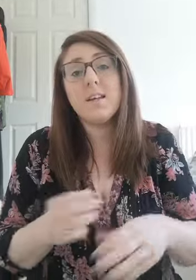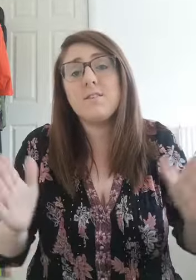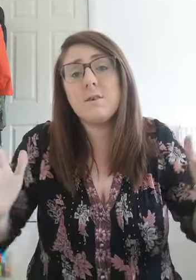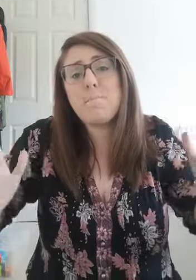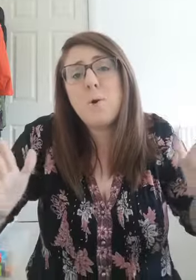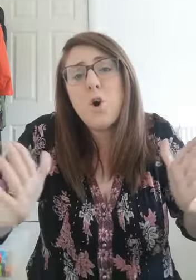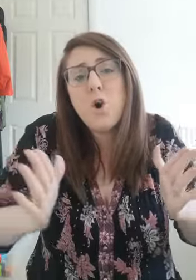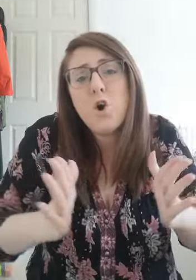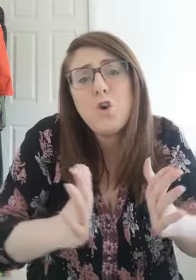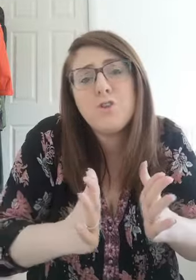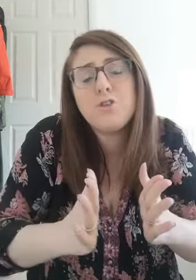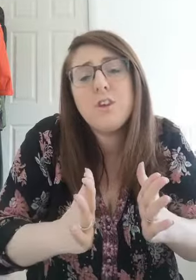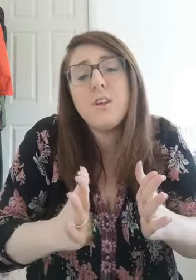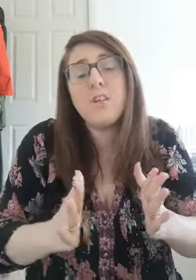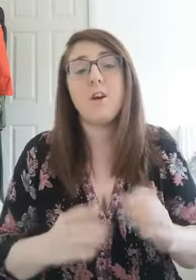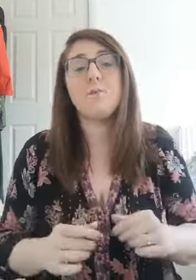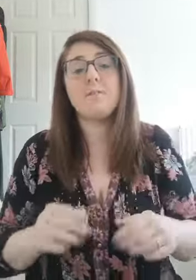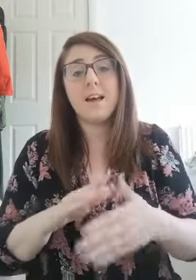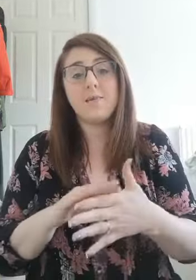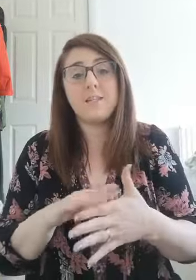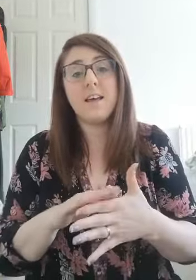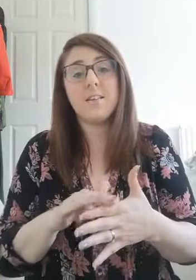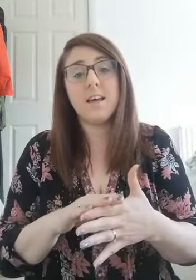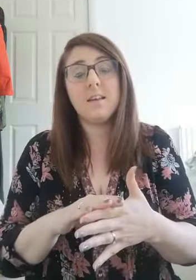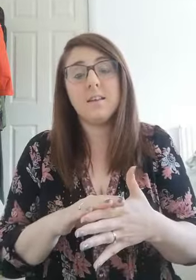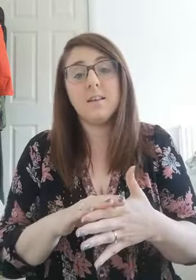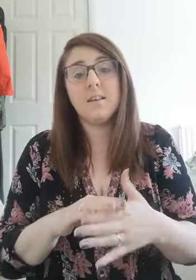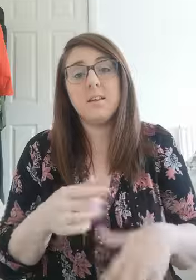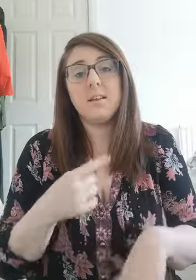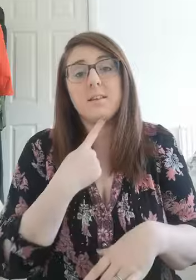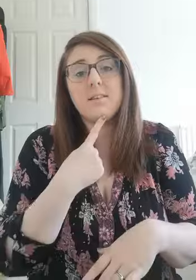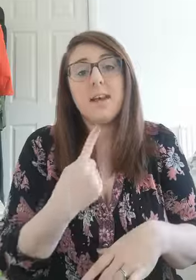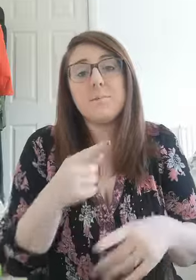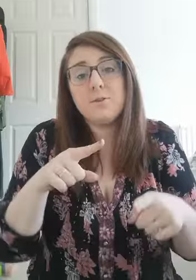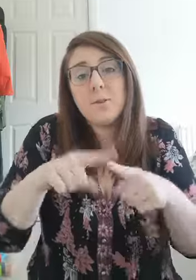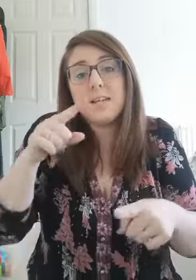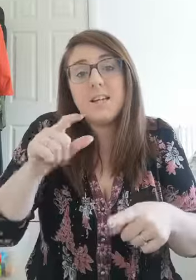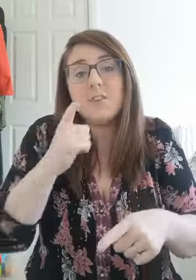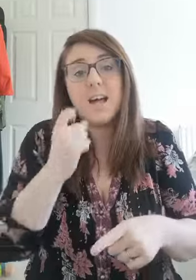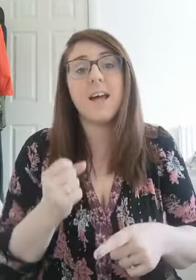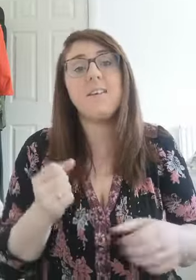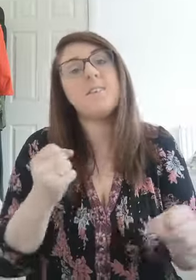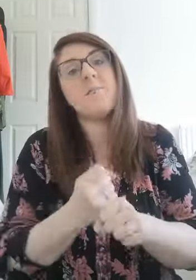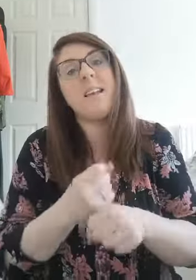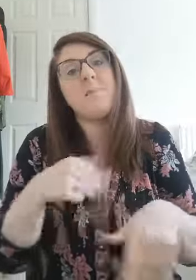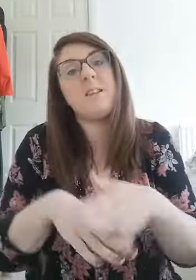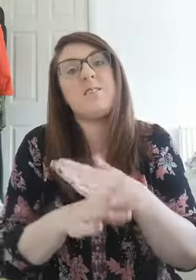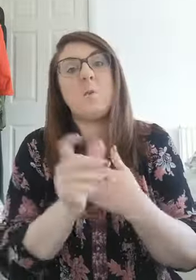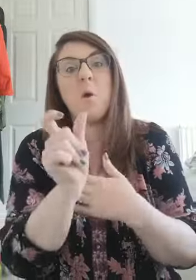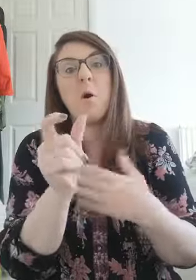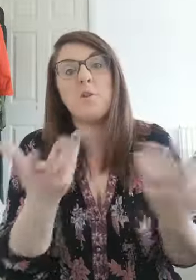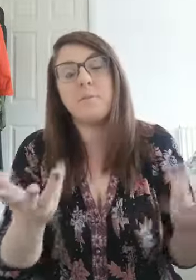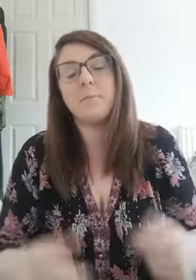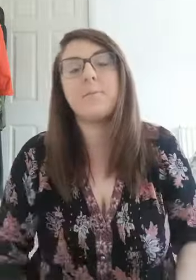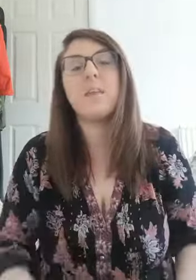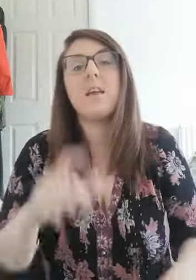is to push those sounds together and say them as quickly as you can to make a word.